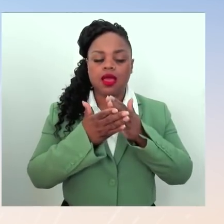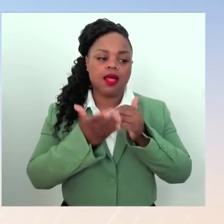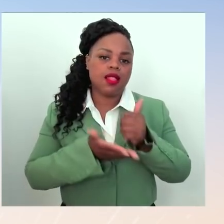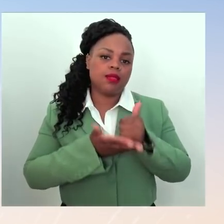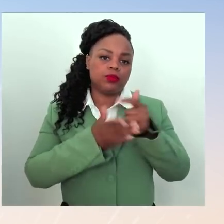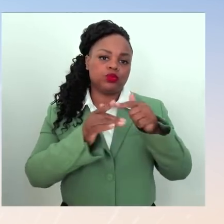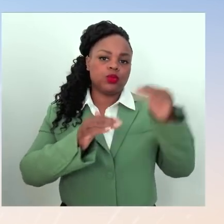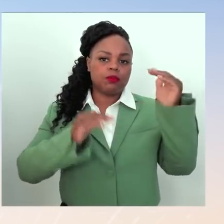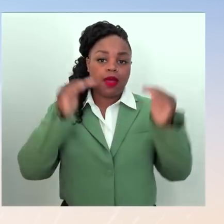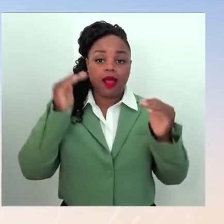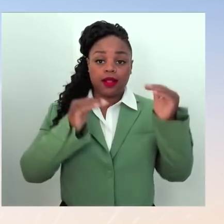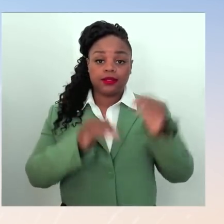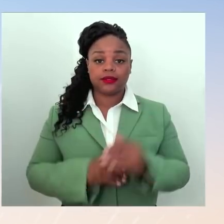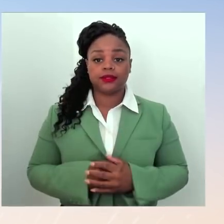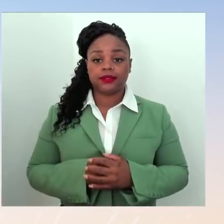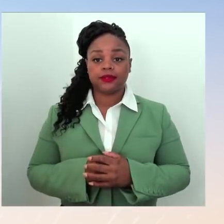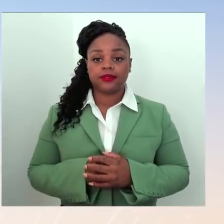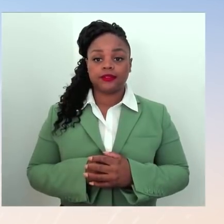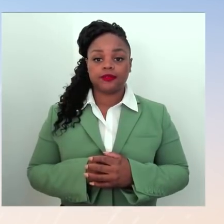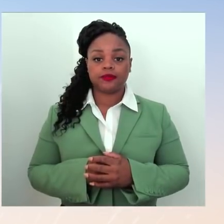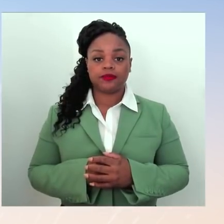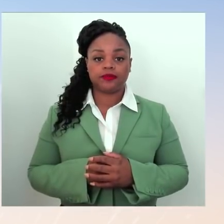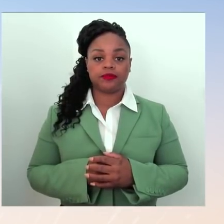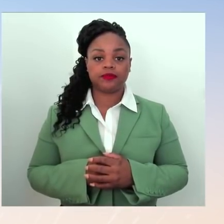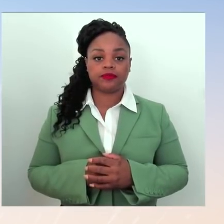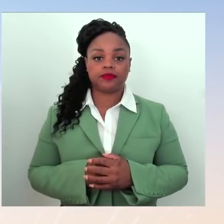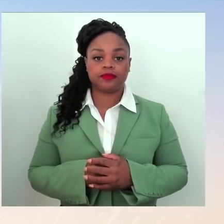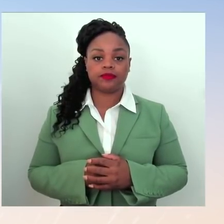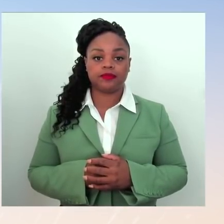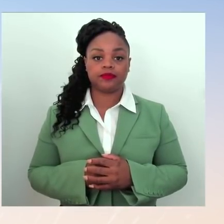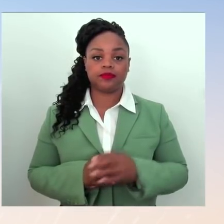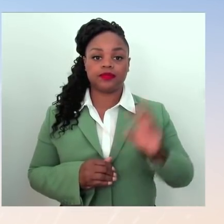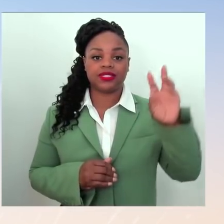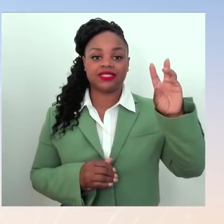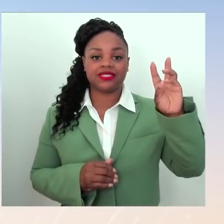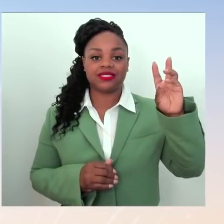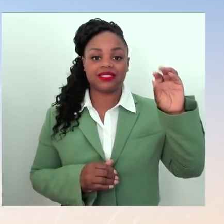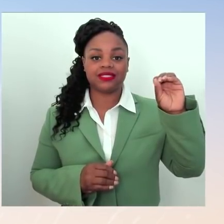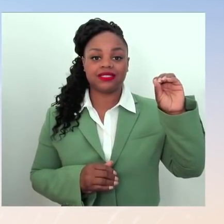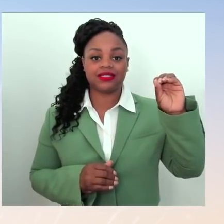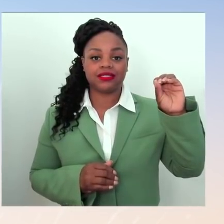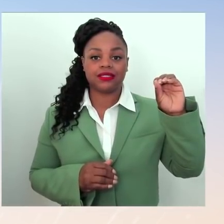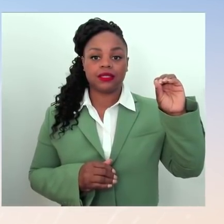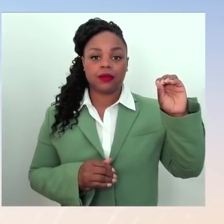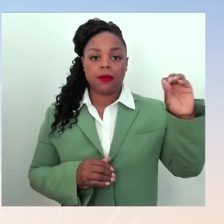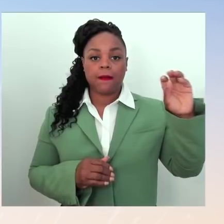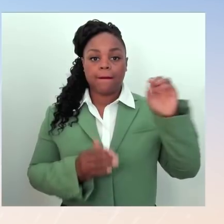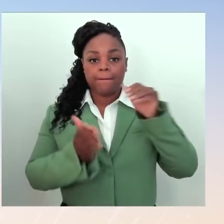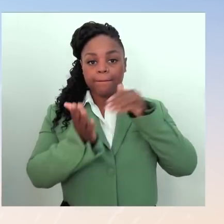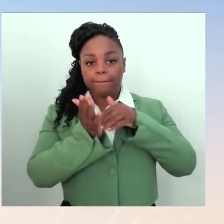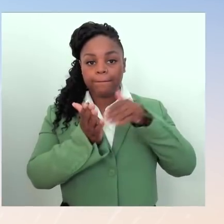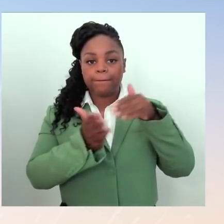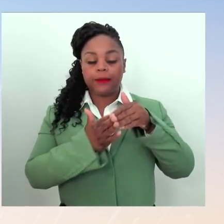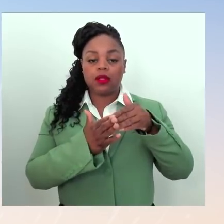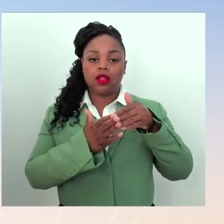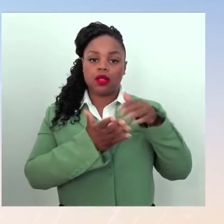I'm not trying to minimize it, but it's a drop in the bucket given the scale of the, kind of, dislocation we've seen. Ms. Psaki: Yeah. The Press: Is there a trigger in terms of the conversations